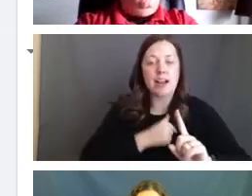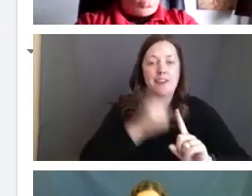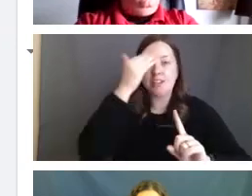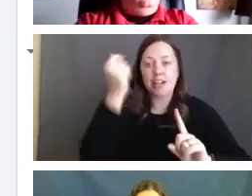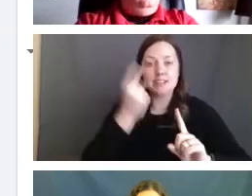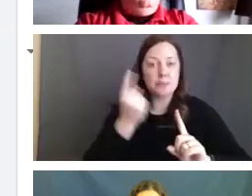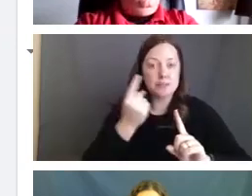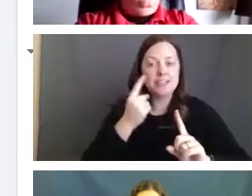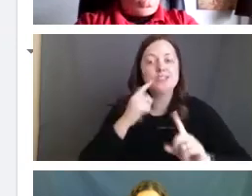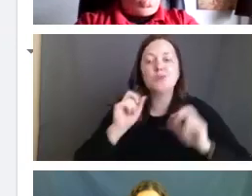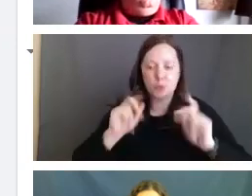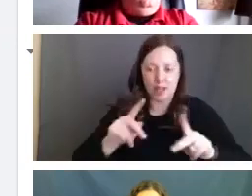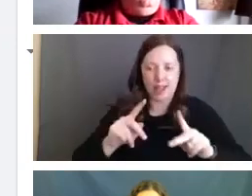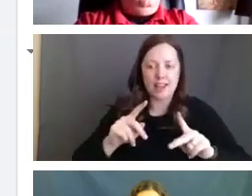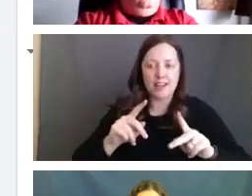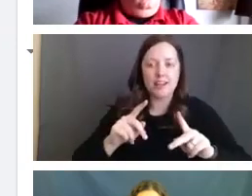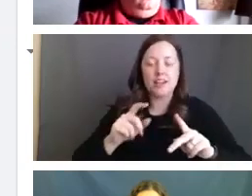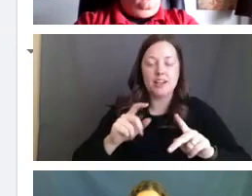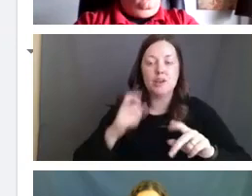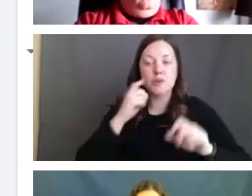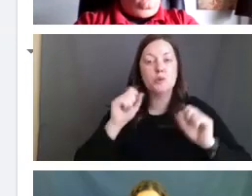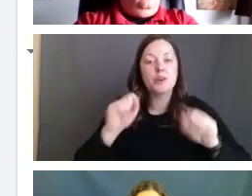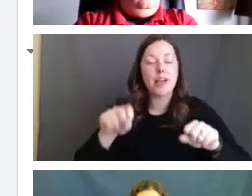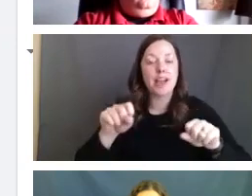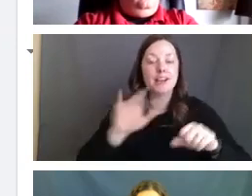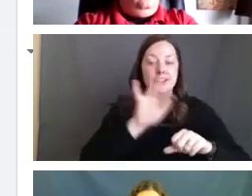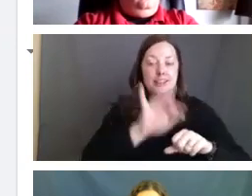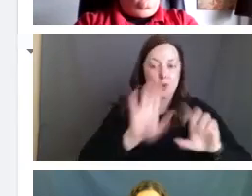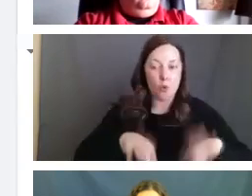took up the whole slide, I want them to be able